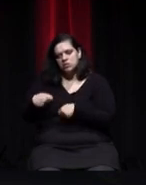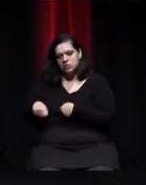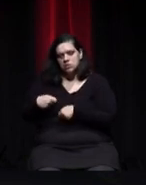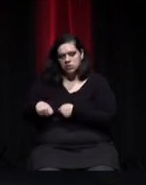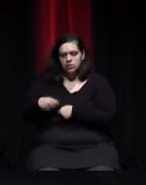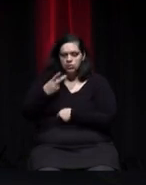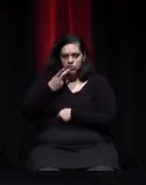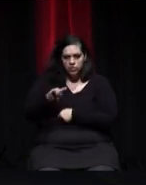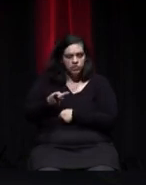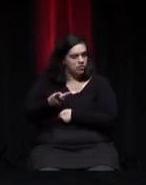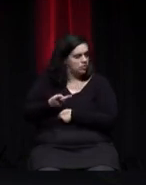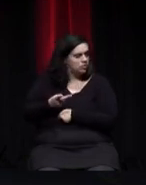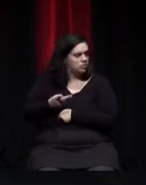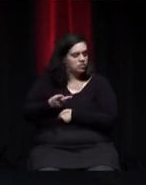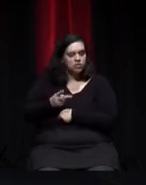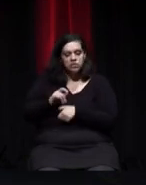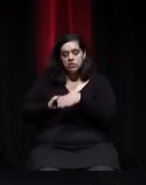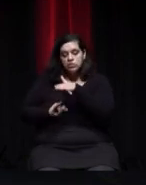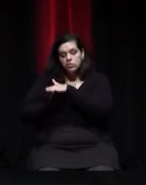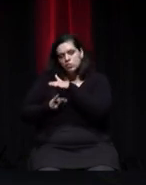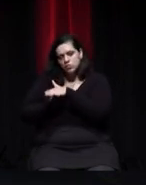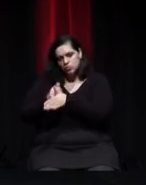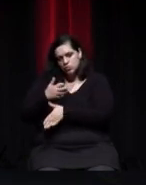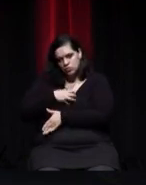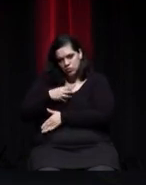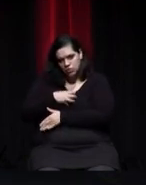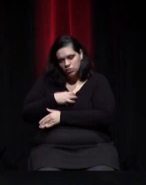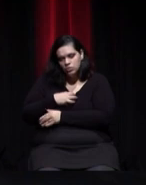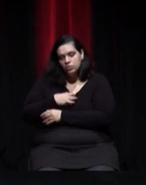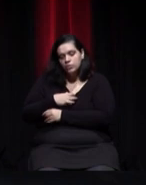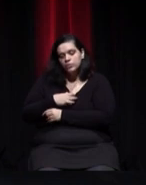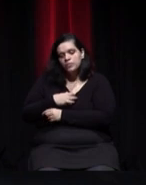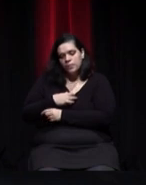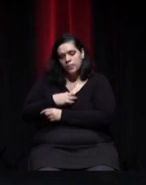very institutional, almost functional,